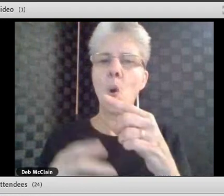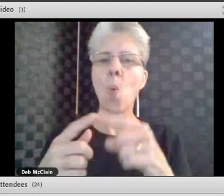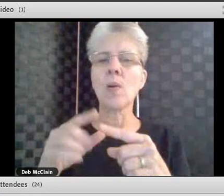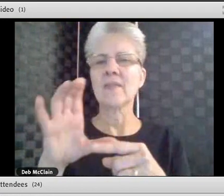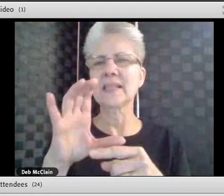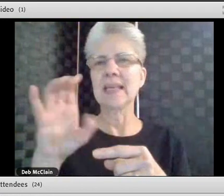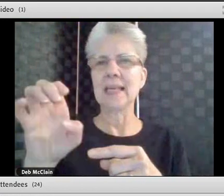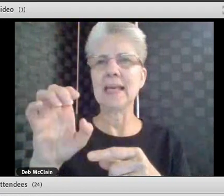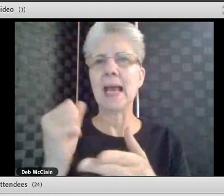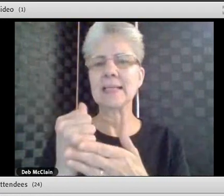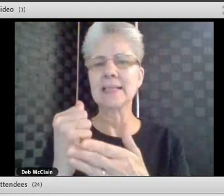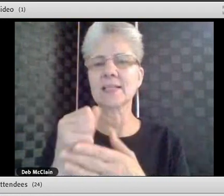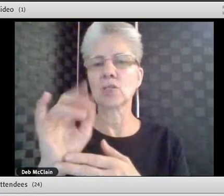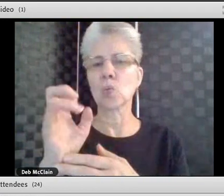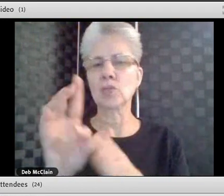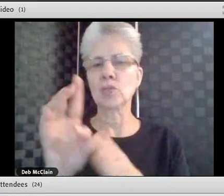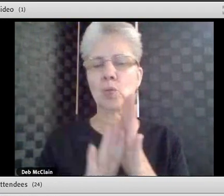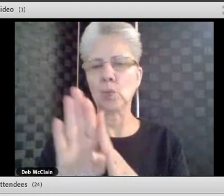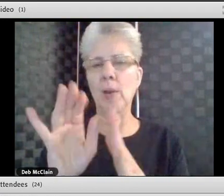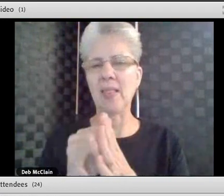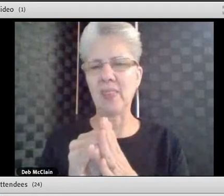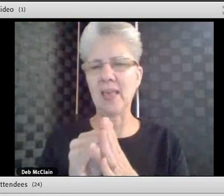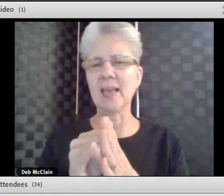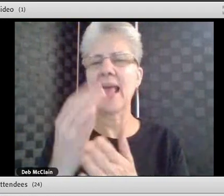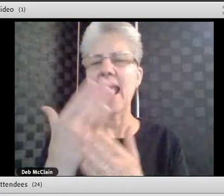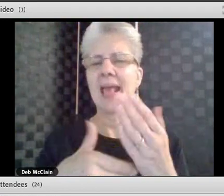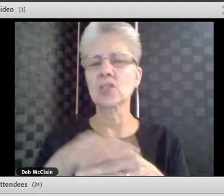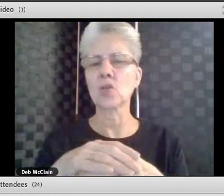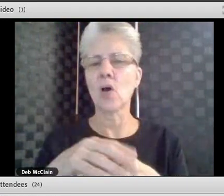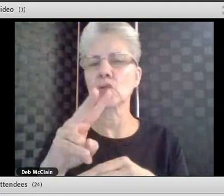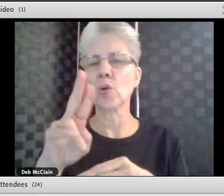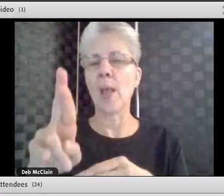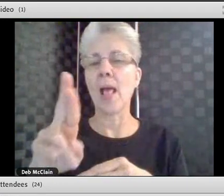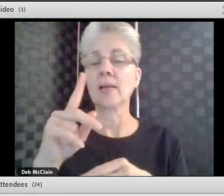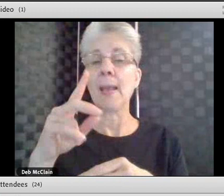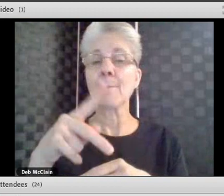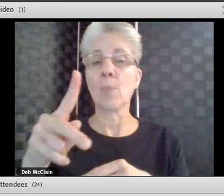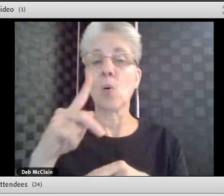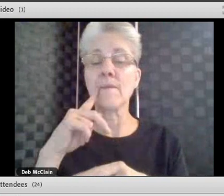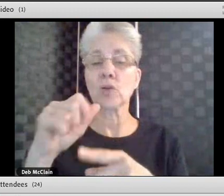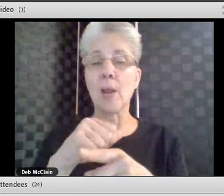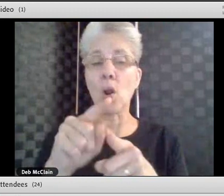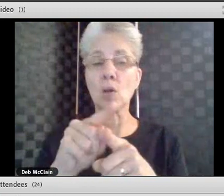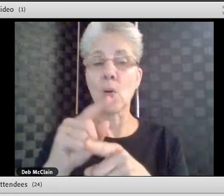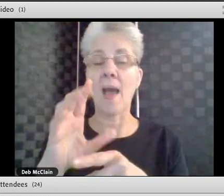This is one of their CE assistants, Richard, created this hands-on virtual reality PowerPoint for training,